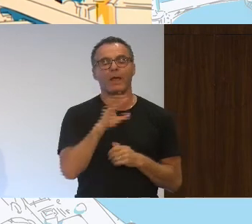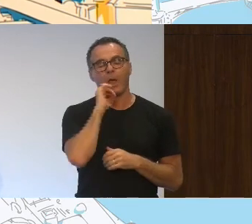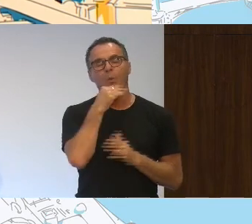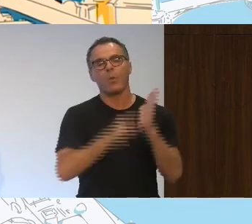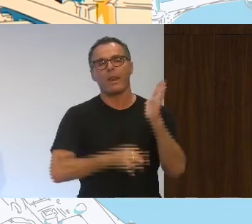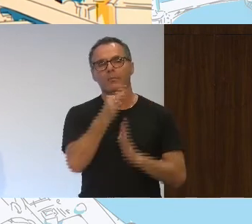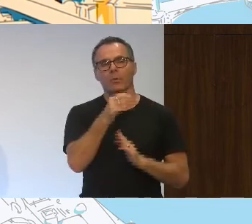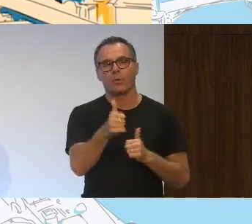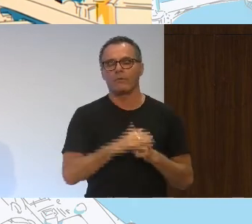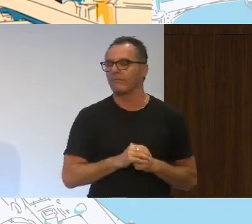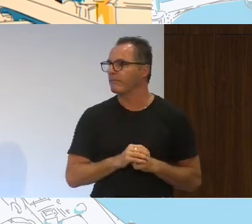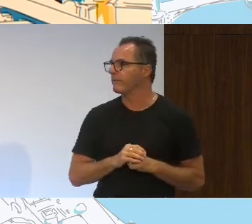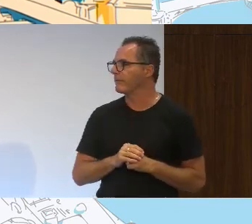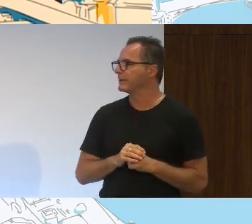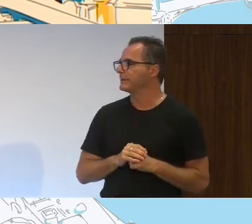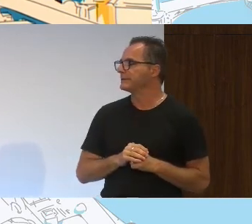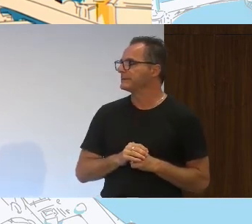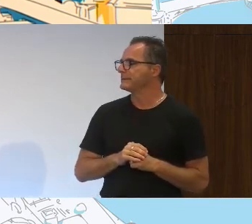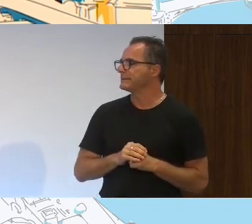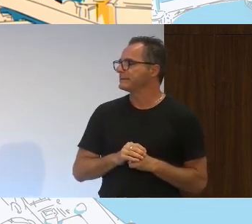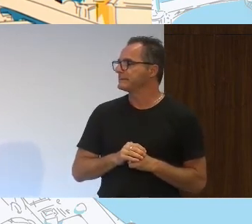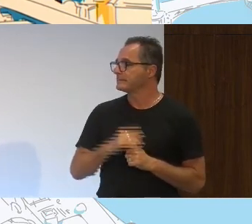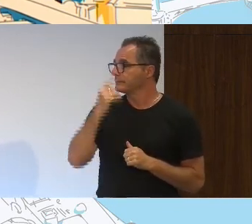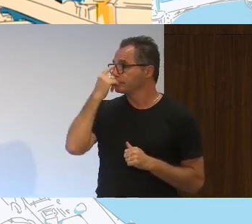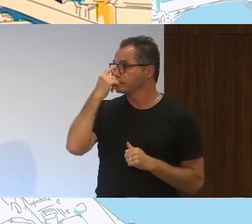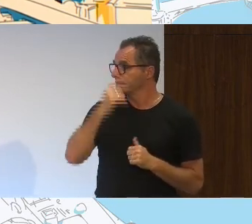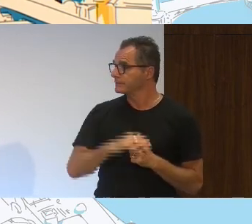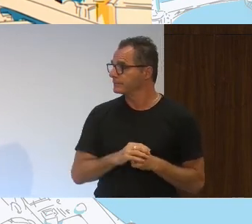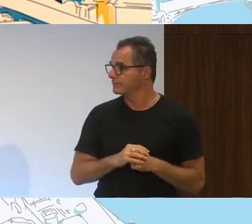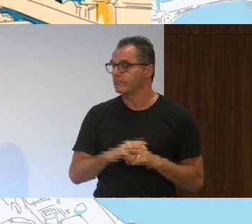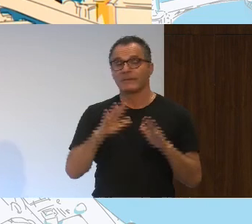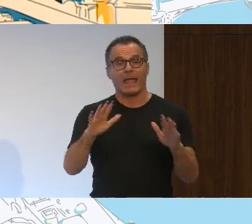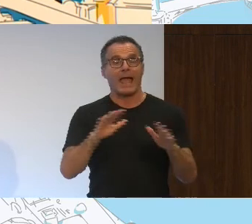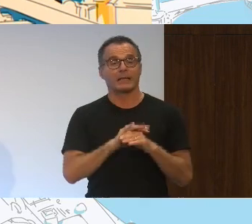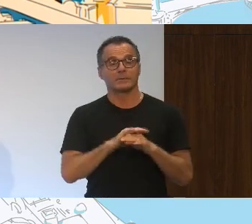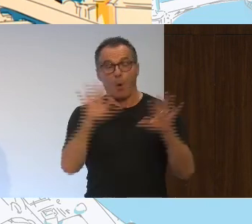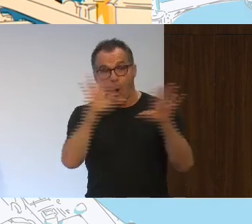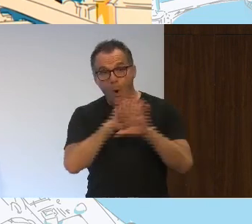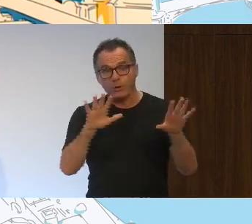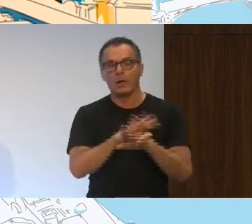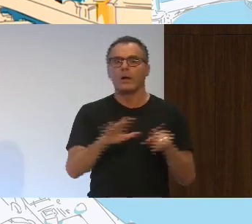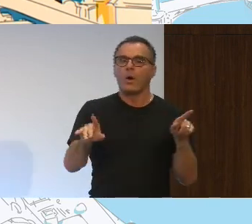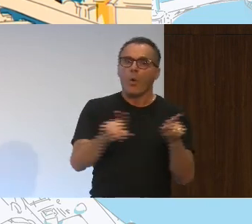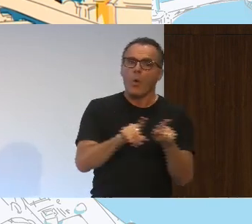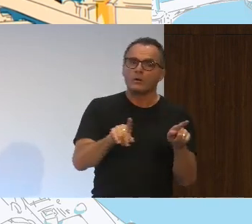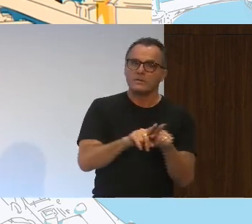I mean, it tells you you're going to get a migraine. So I don't I don't I understand that's that's a concern. But it will get better.